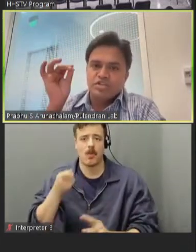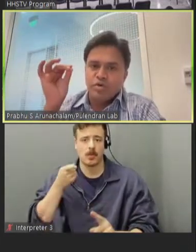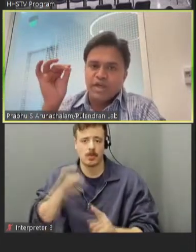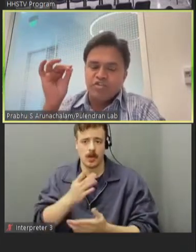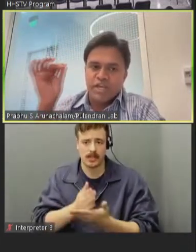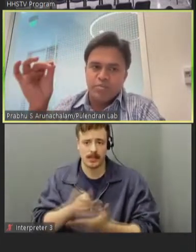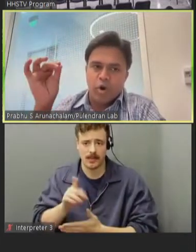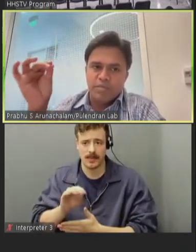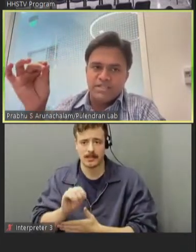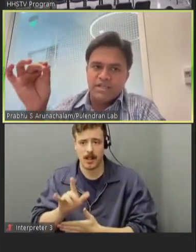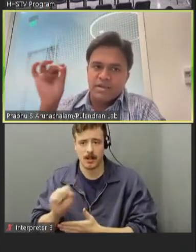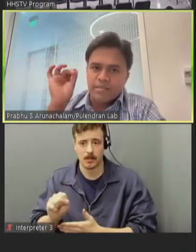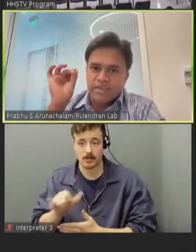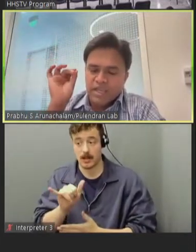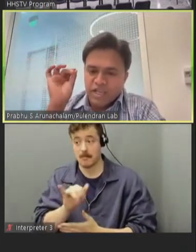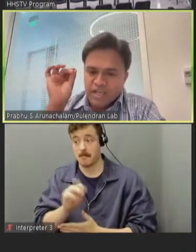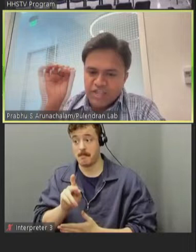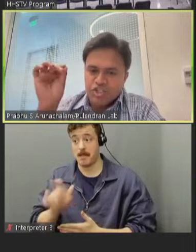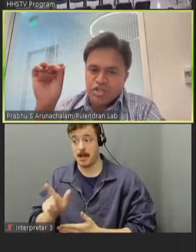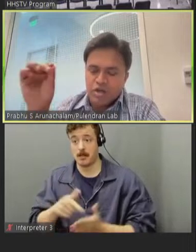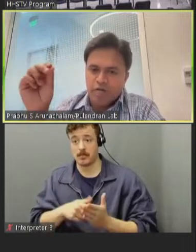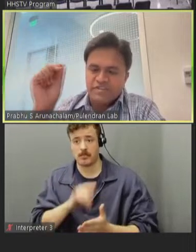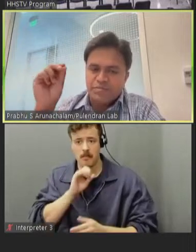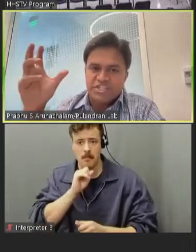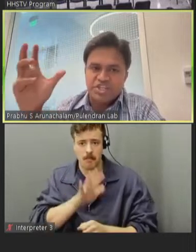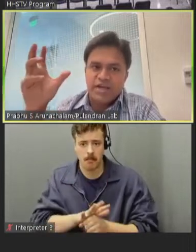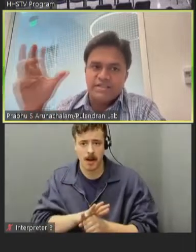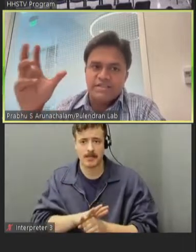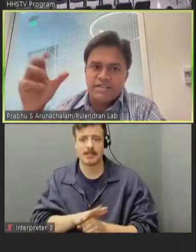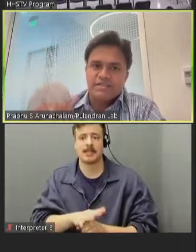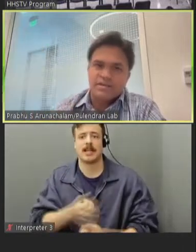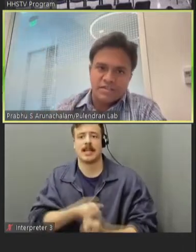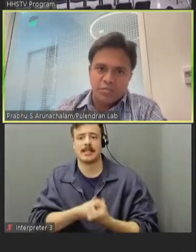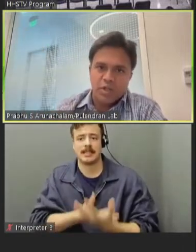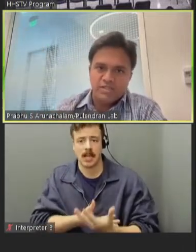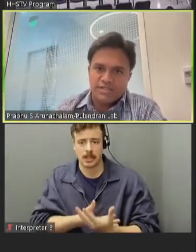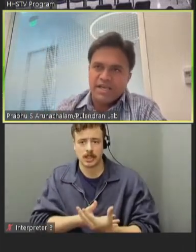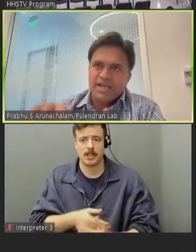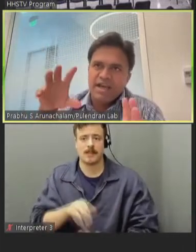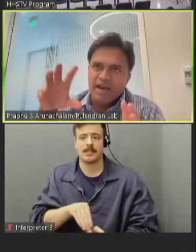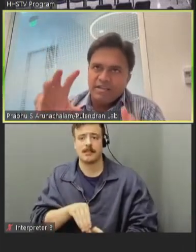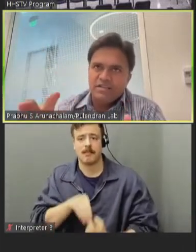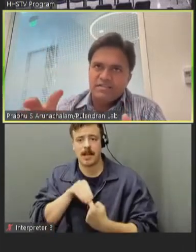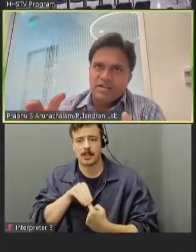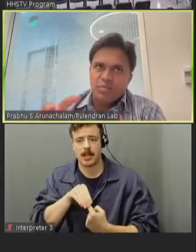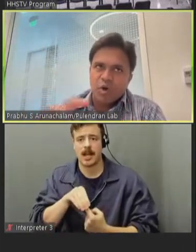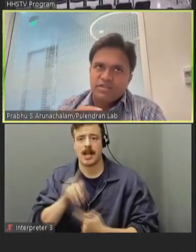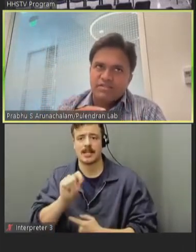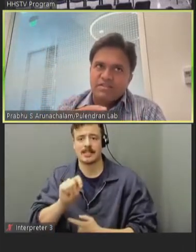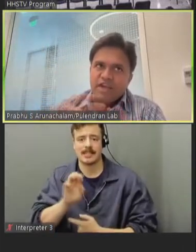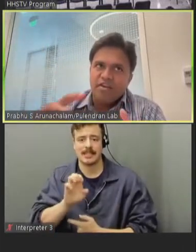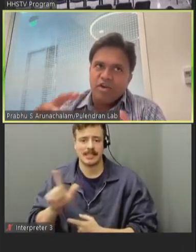showing really promising induction of specialized T-cell responses, and T-cell responses are an area